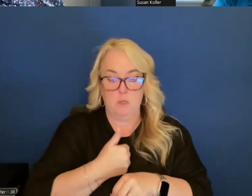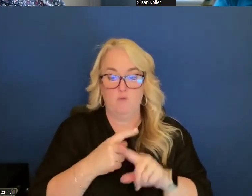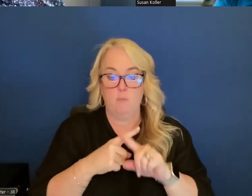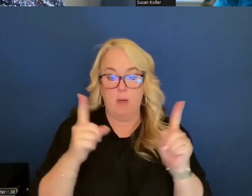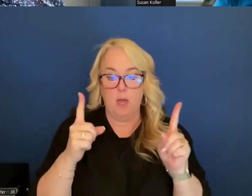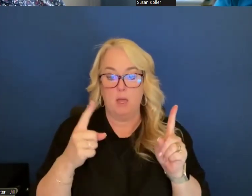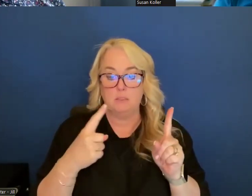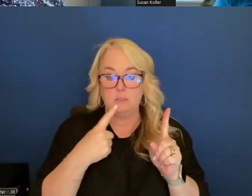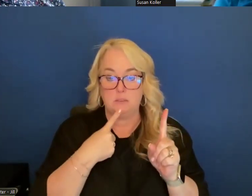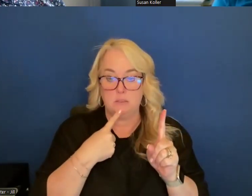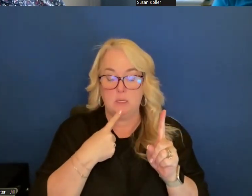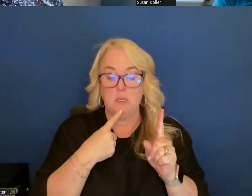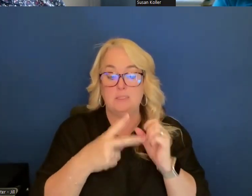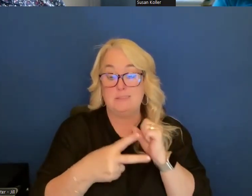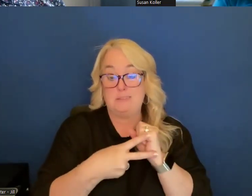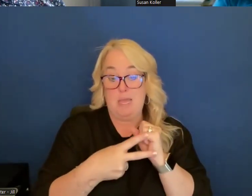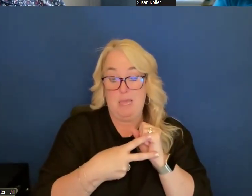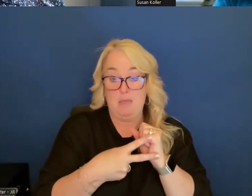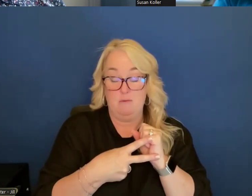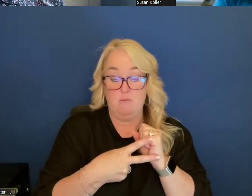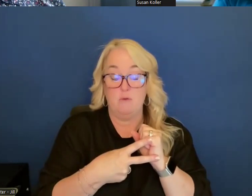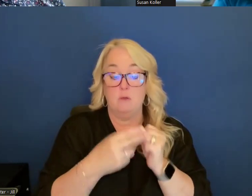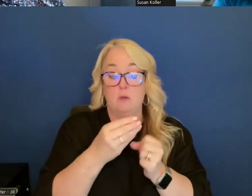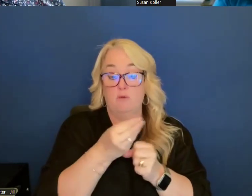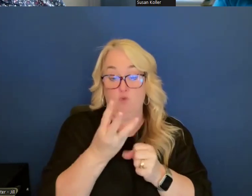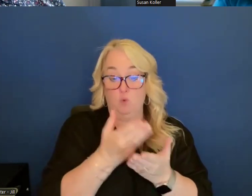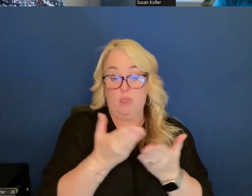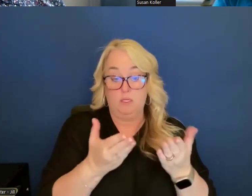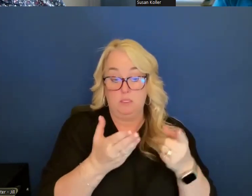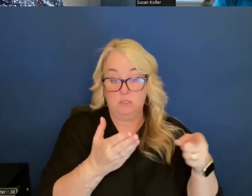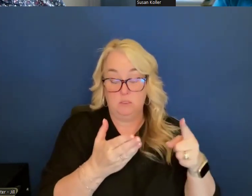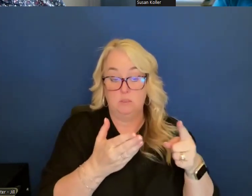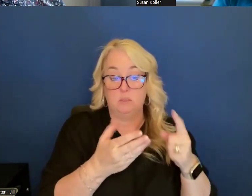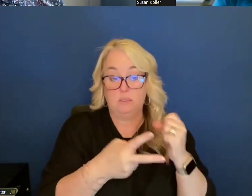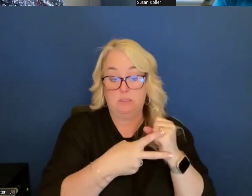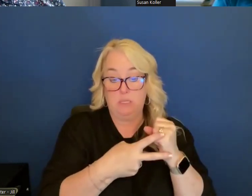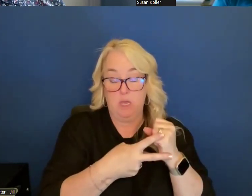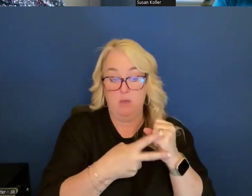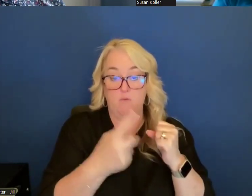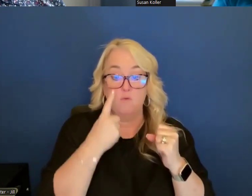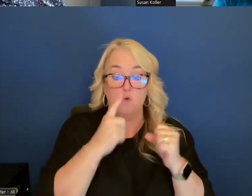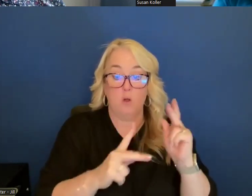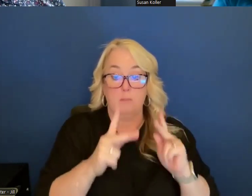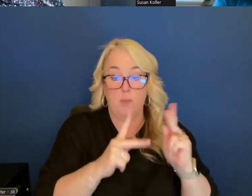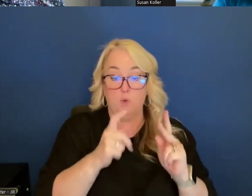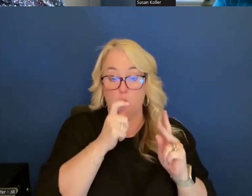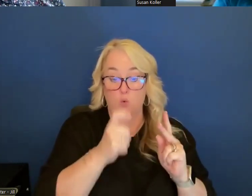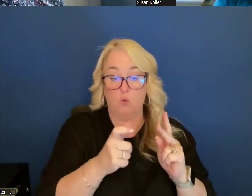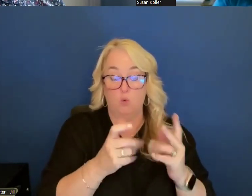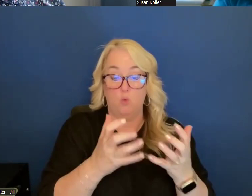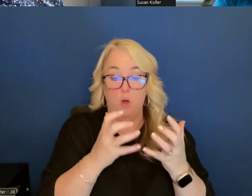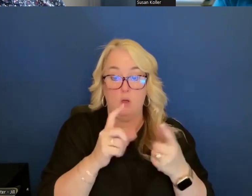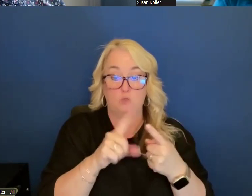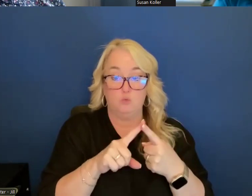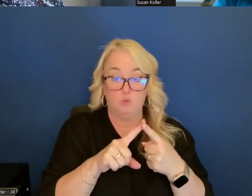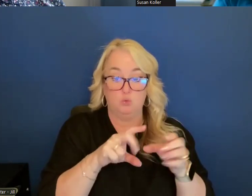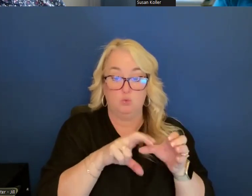those slots just for people getting out of nursing homes,